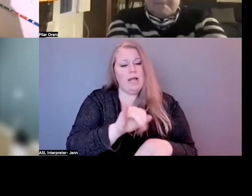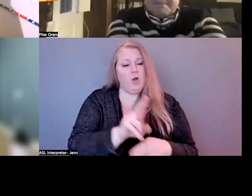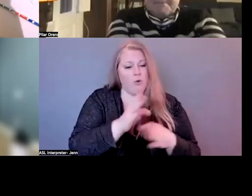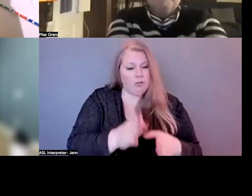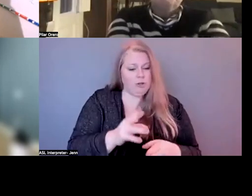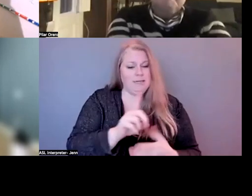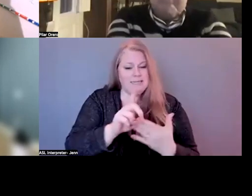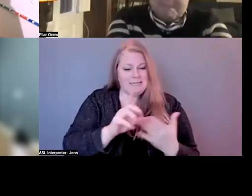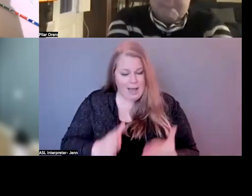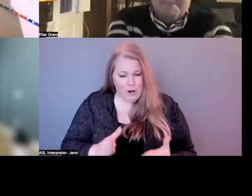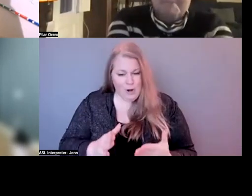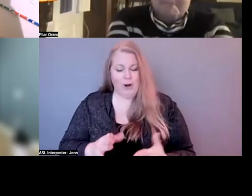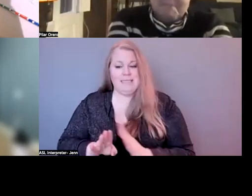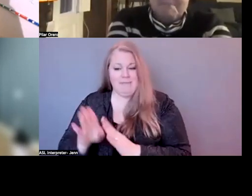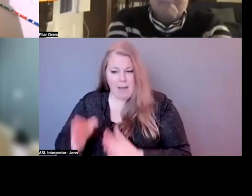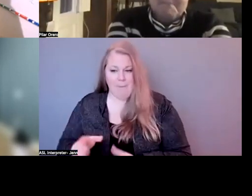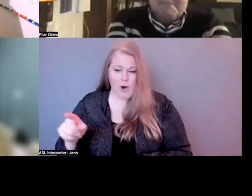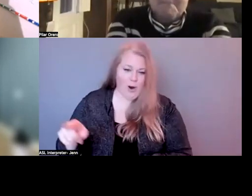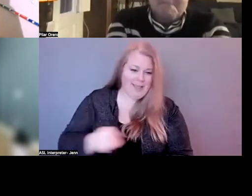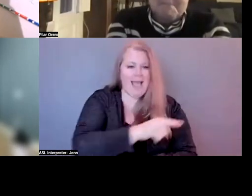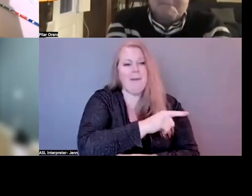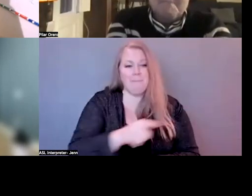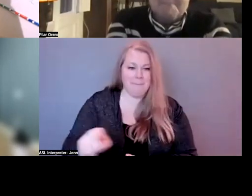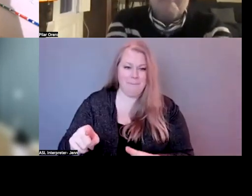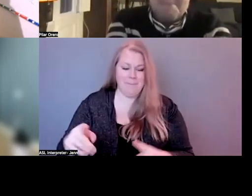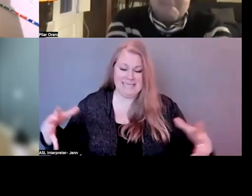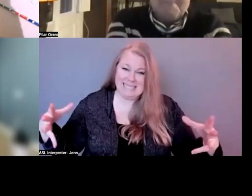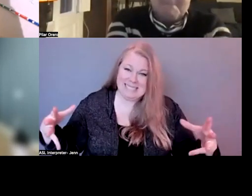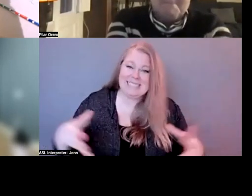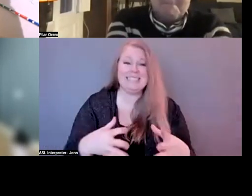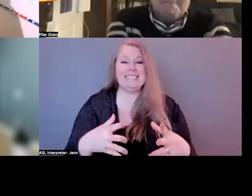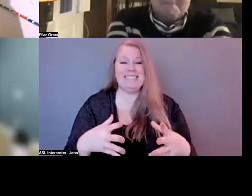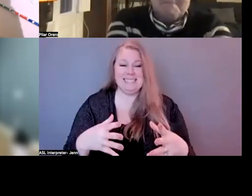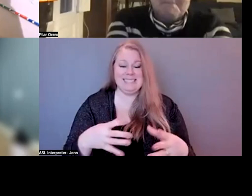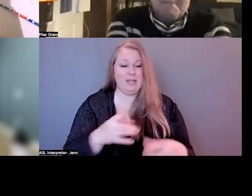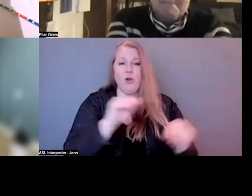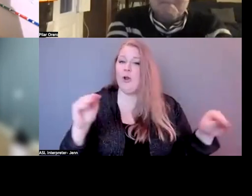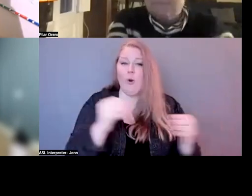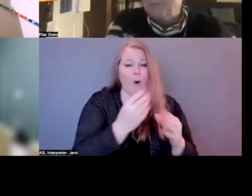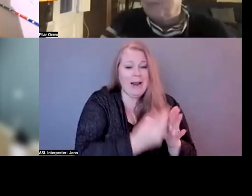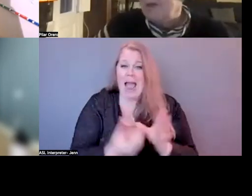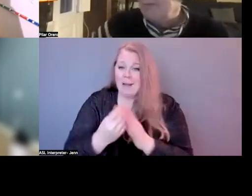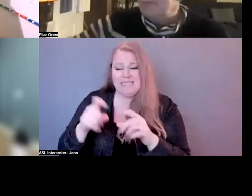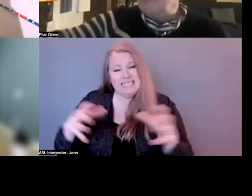client outcome generator, closing the gaps between there and essentially redefining how